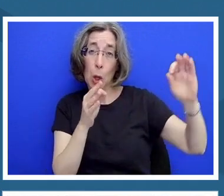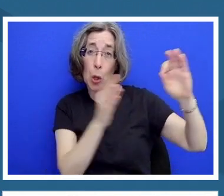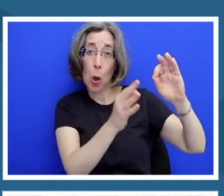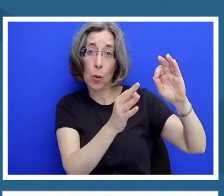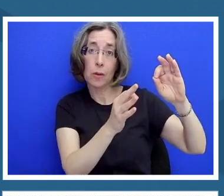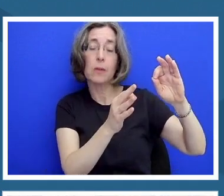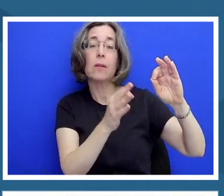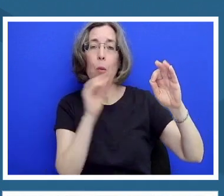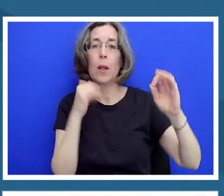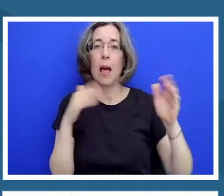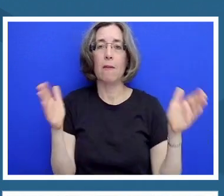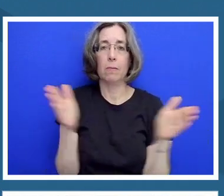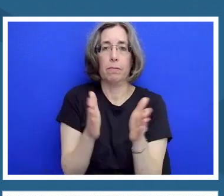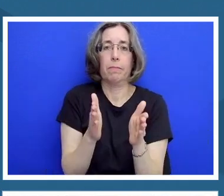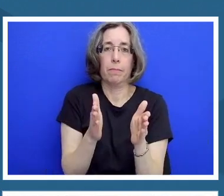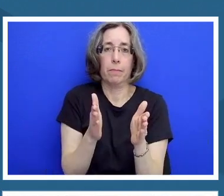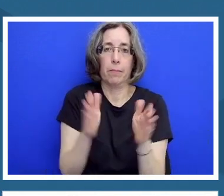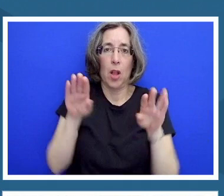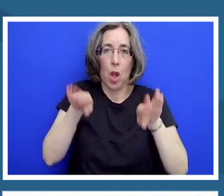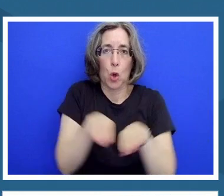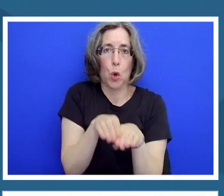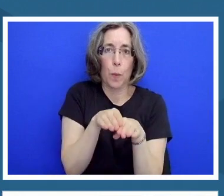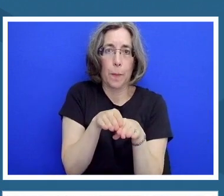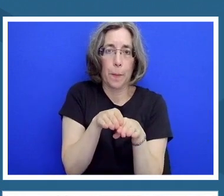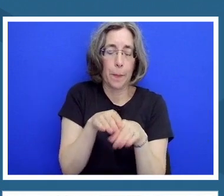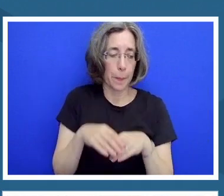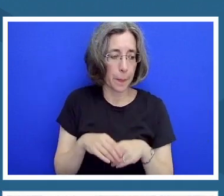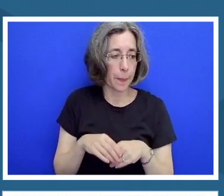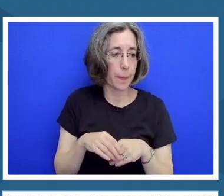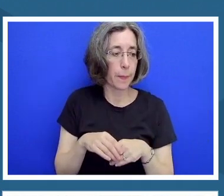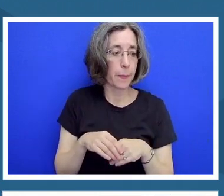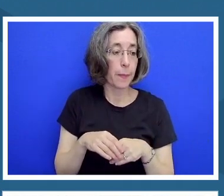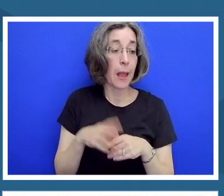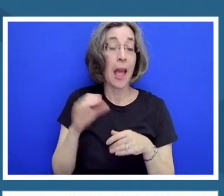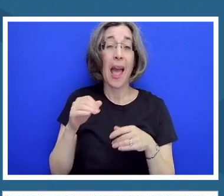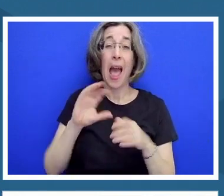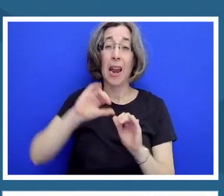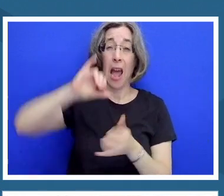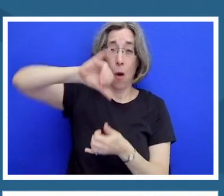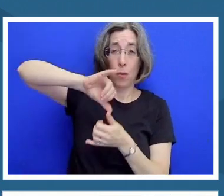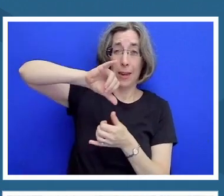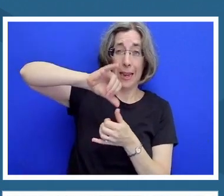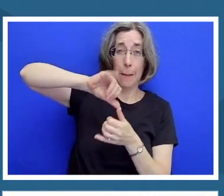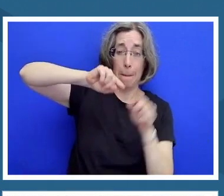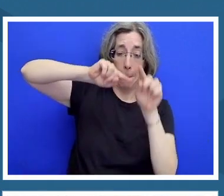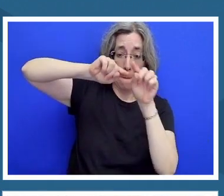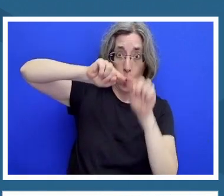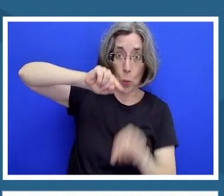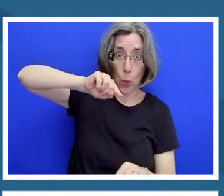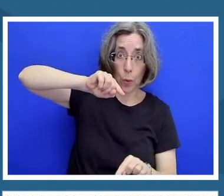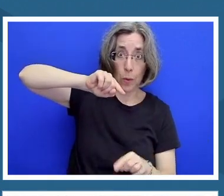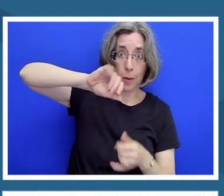and then that depth that all important depth if we go to the next slide